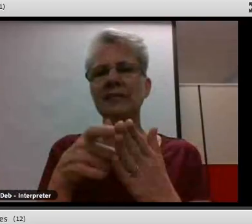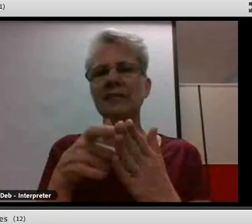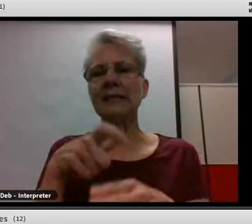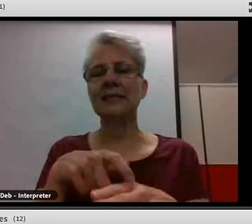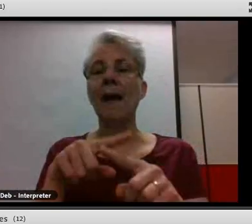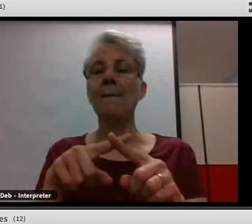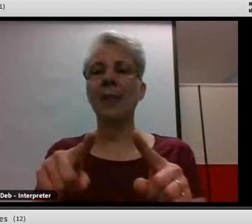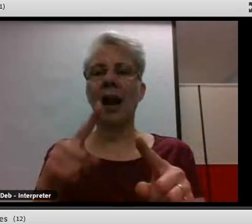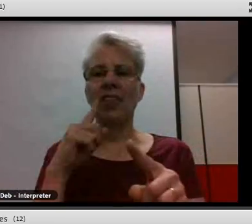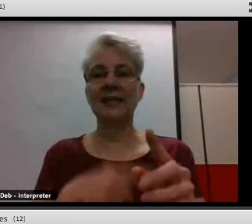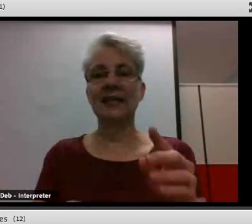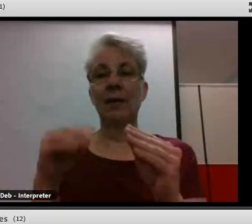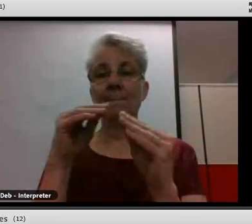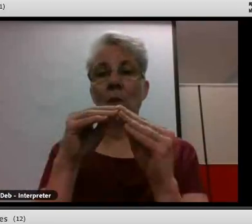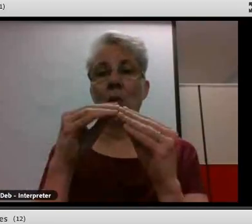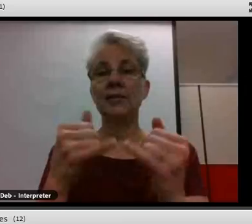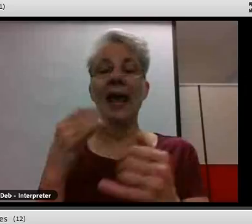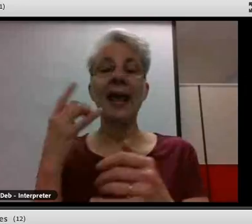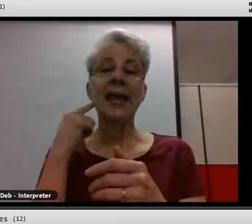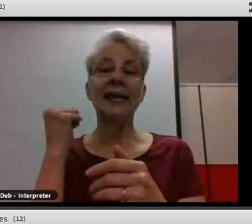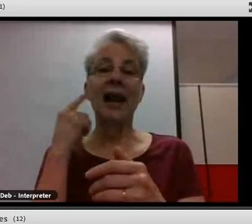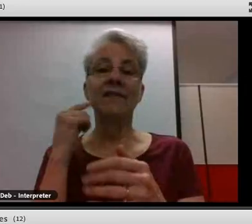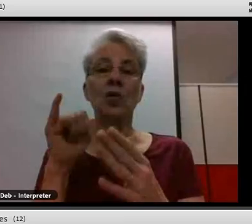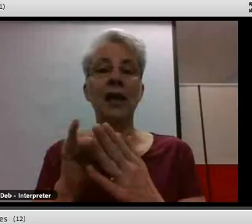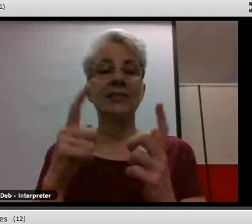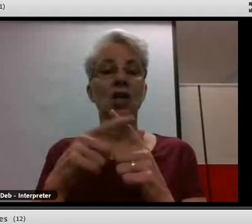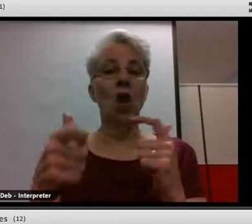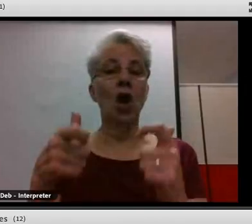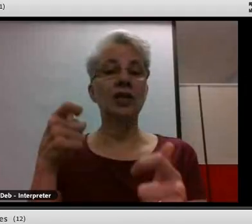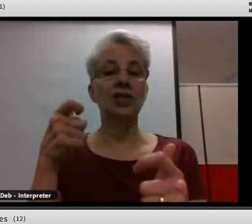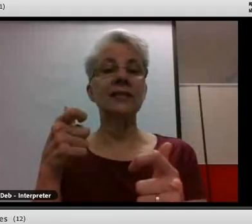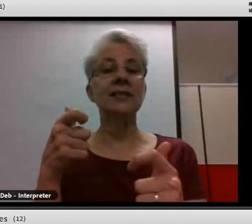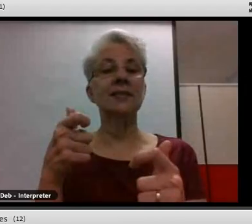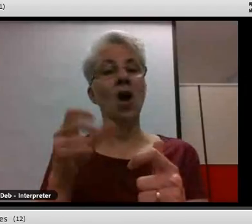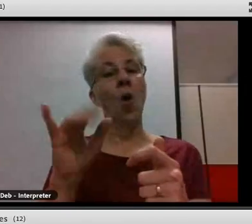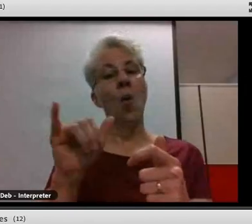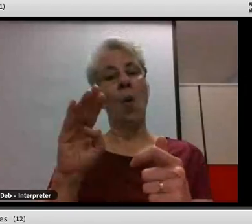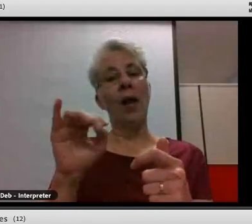so consider hiring people with disabilities